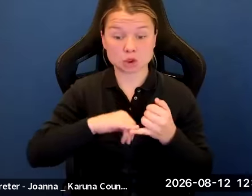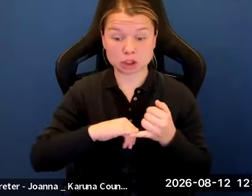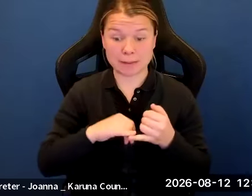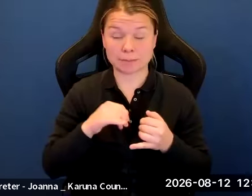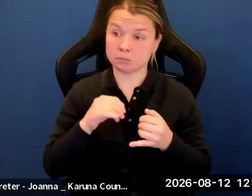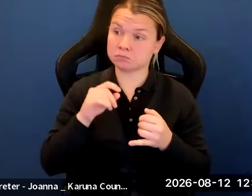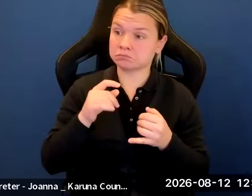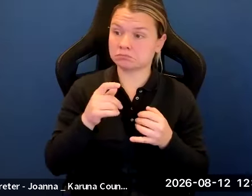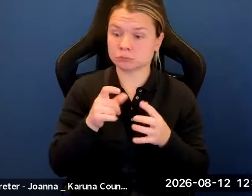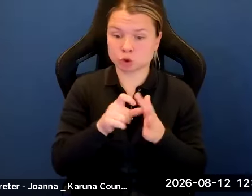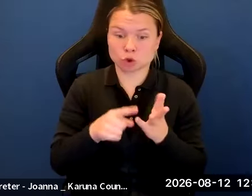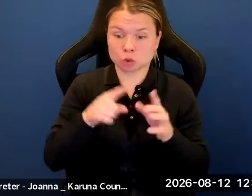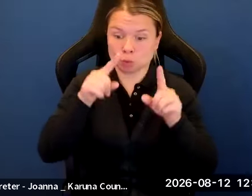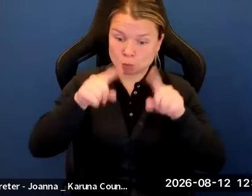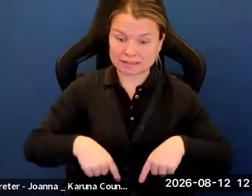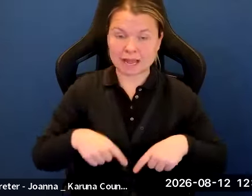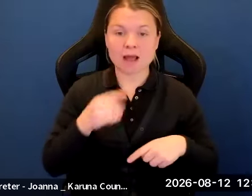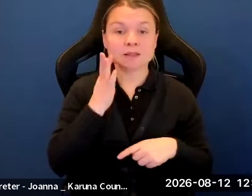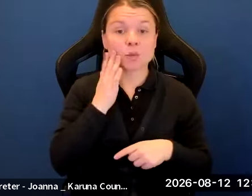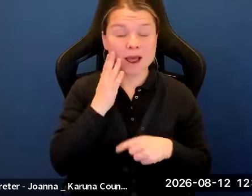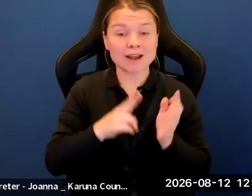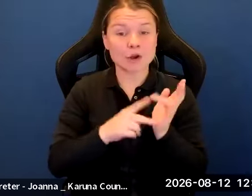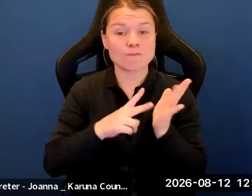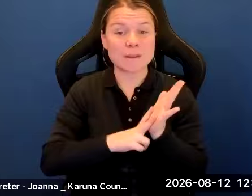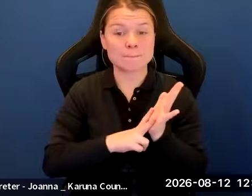requirements of the PhD by the 20th of November 2026. And so